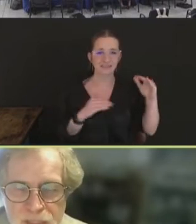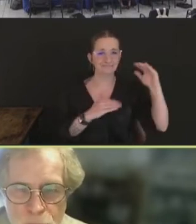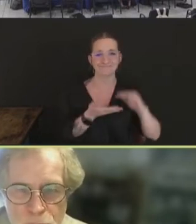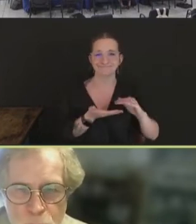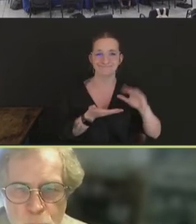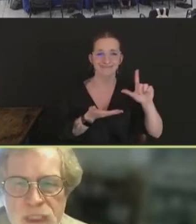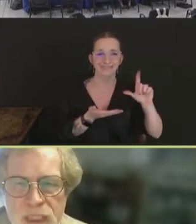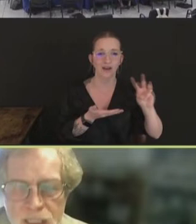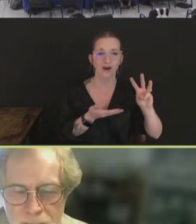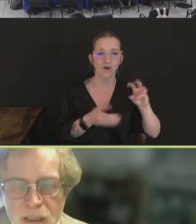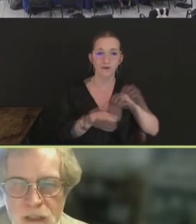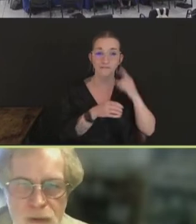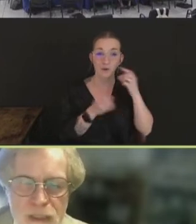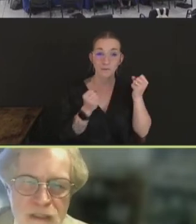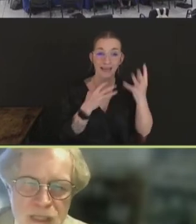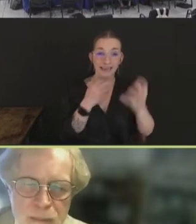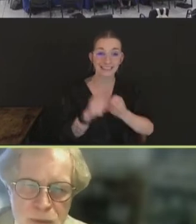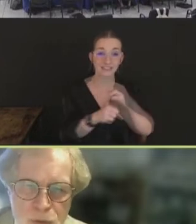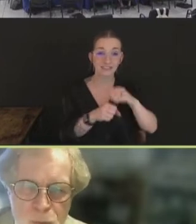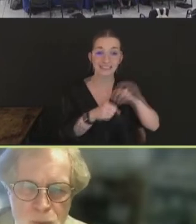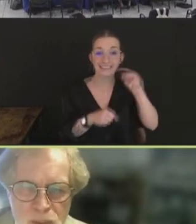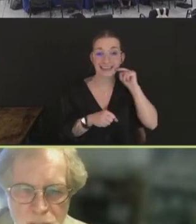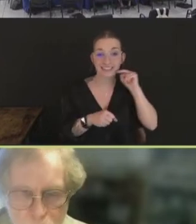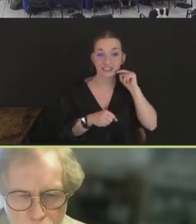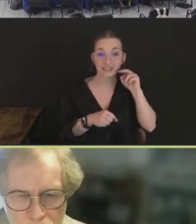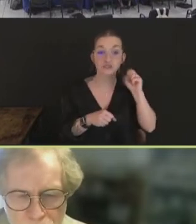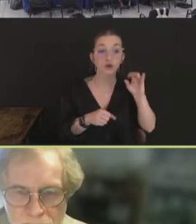and so, the routine administration of type two was low.